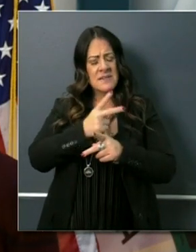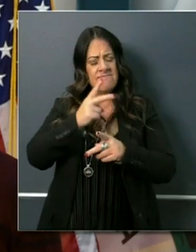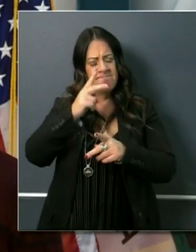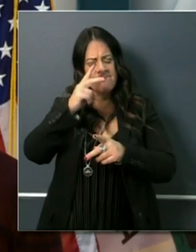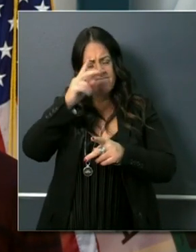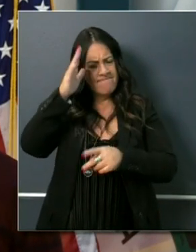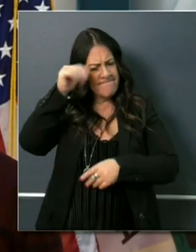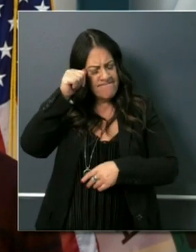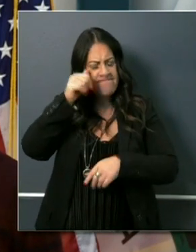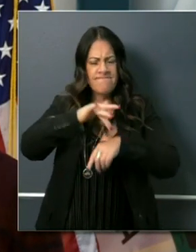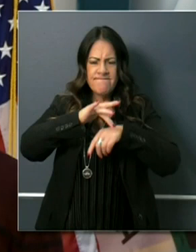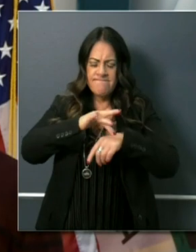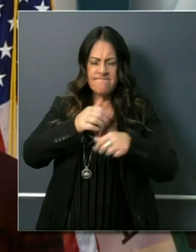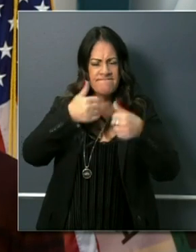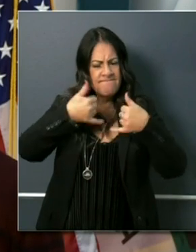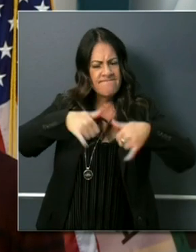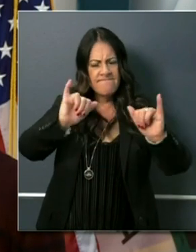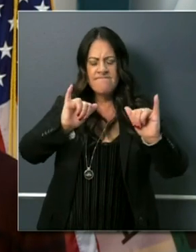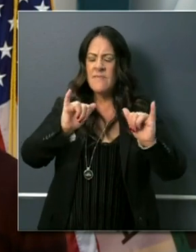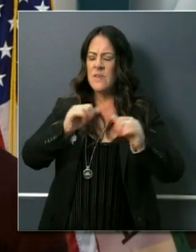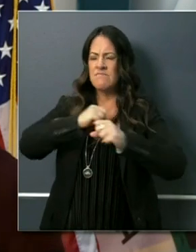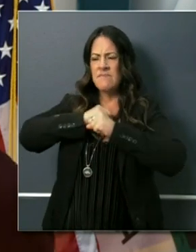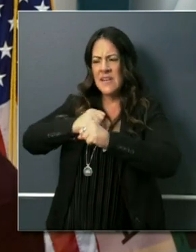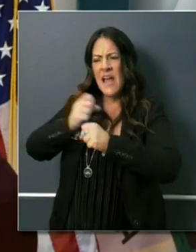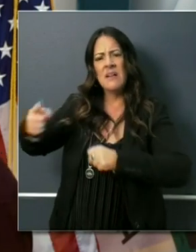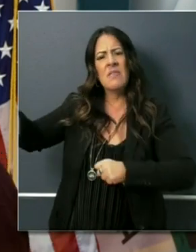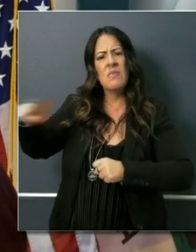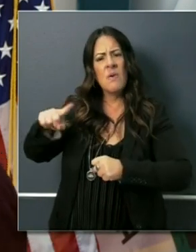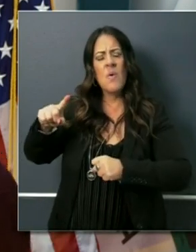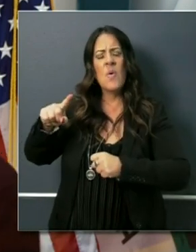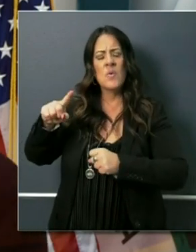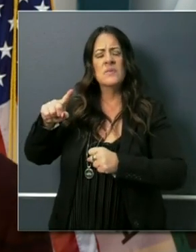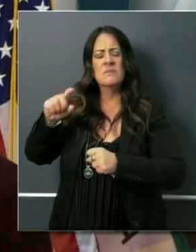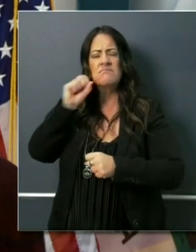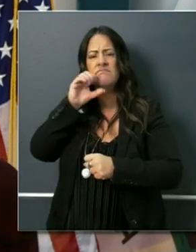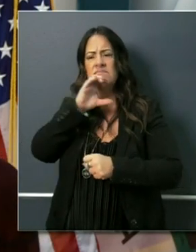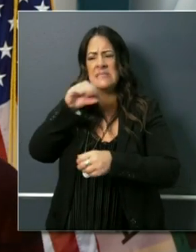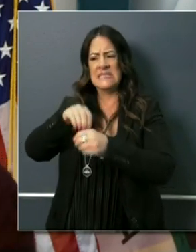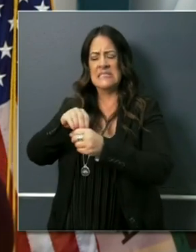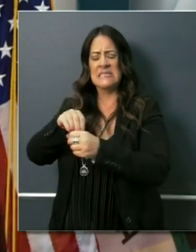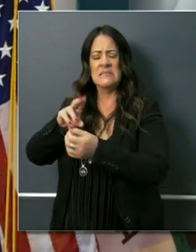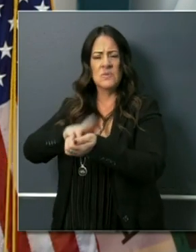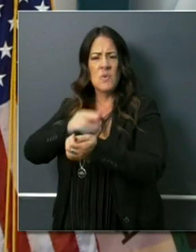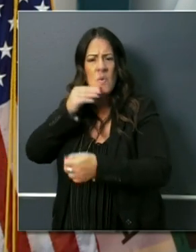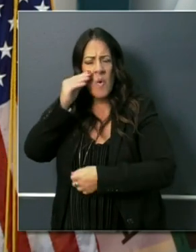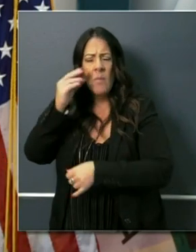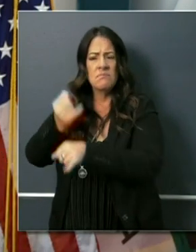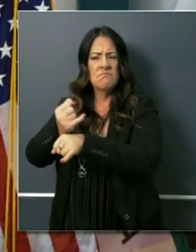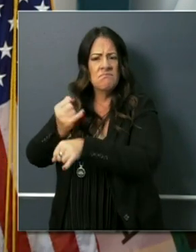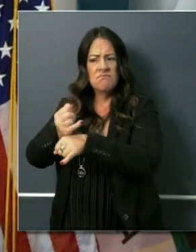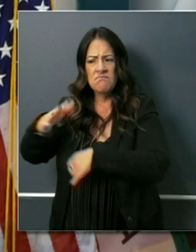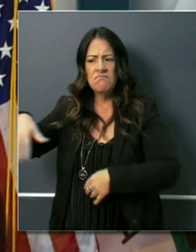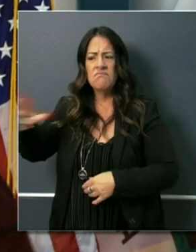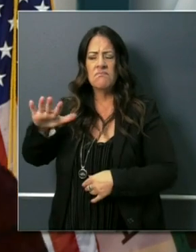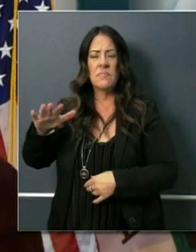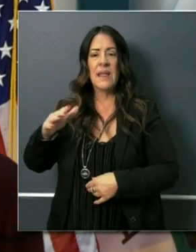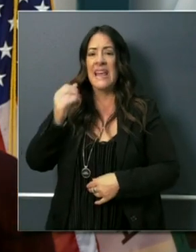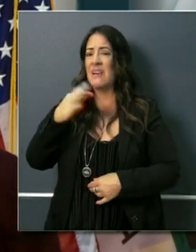NURSING FACILITIES AS AN EXAMPLE, WHERE WE KNOW IF WE DO NOT CONTINUE TO BE VIGILANT AND FOCUSED ON PROTECTING THE RESIDENCE AND STAFF IN THOSE